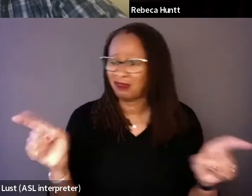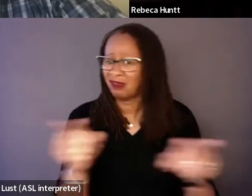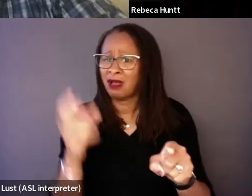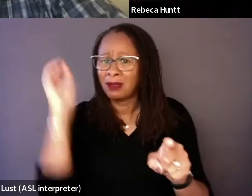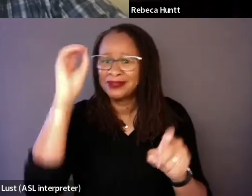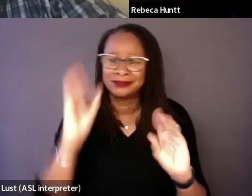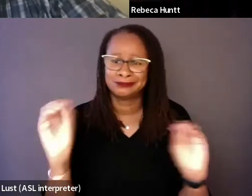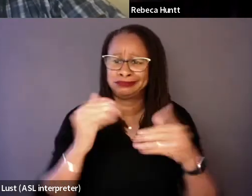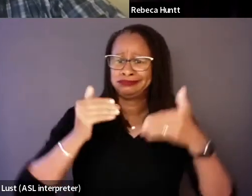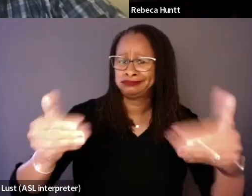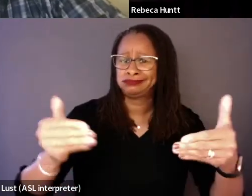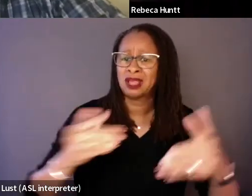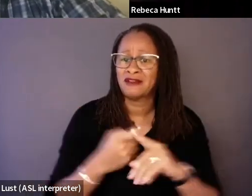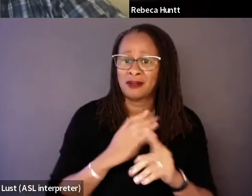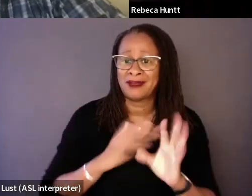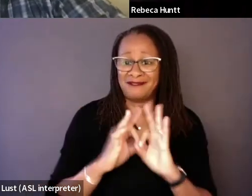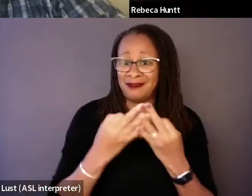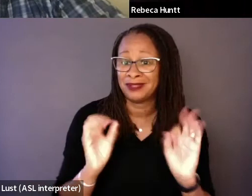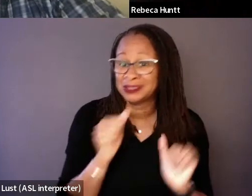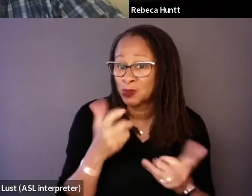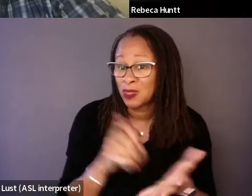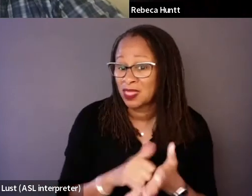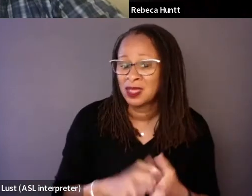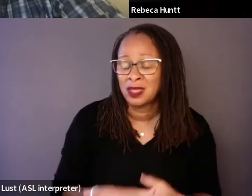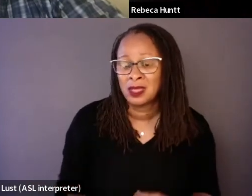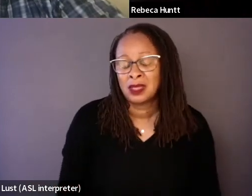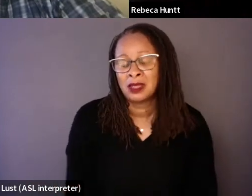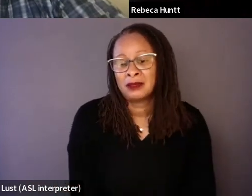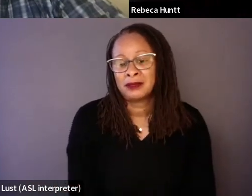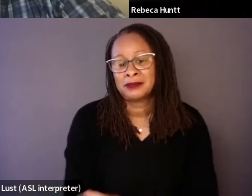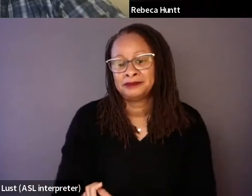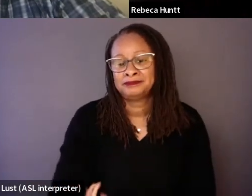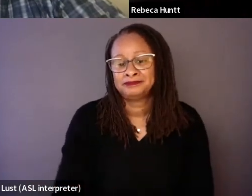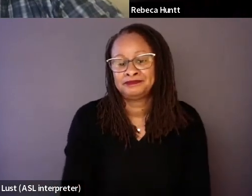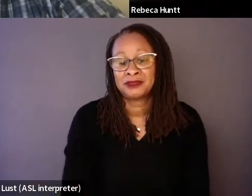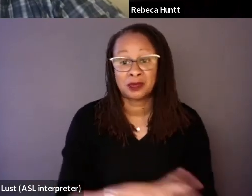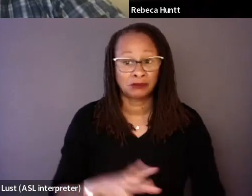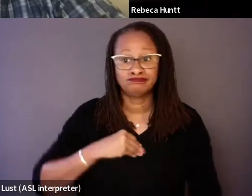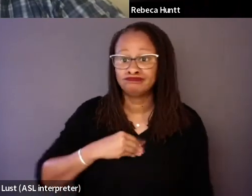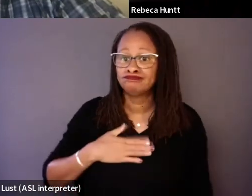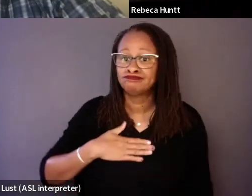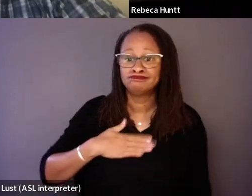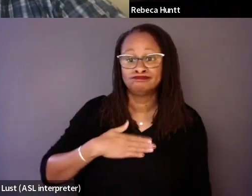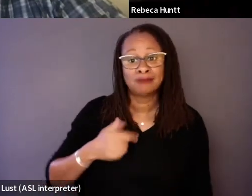any opinions so -- from my family. It was something that I was owning that I did, and I wasn't sorry about.